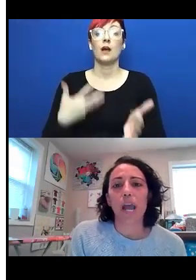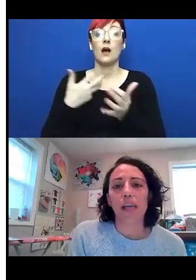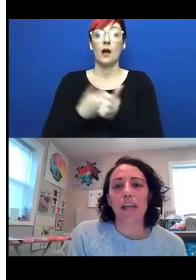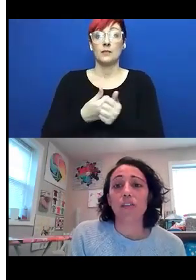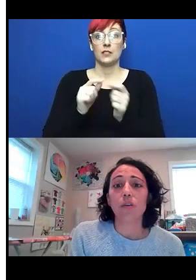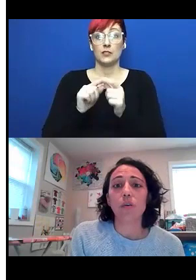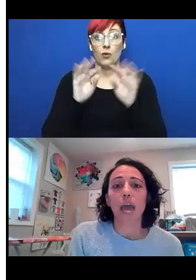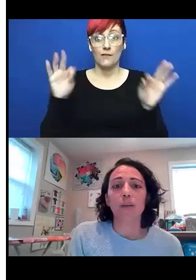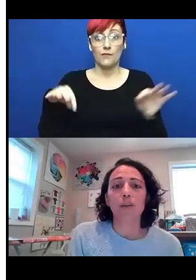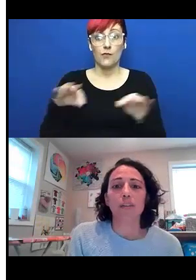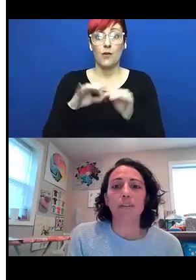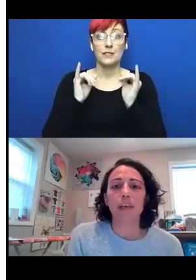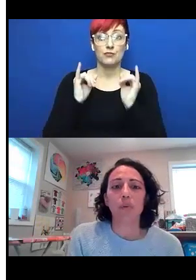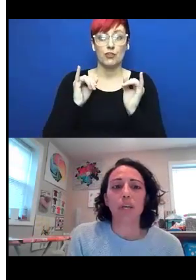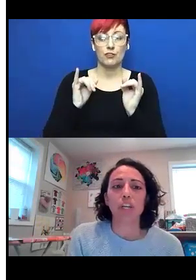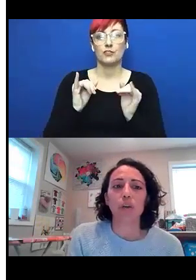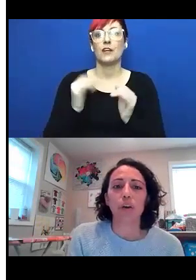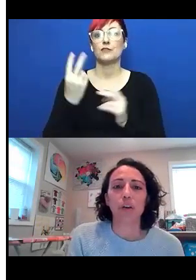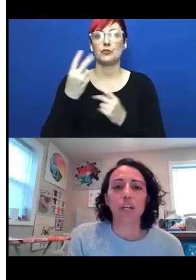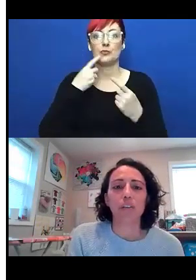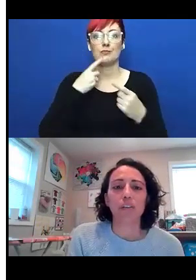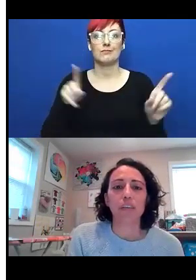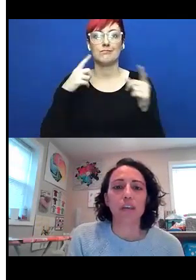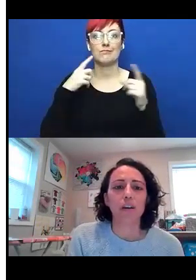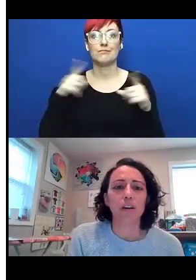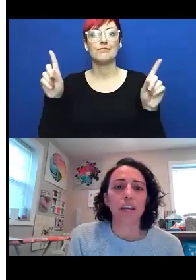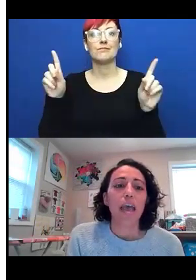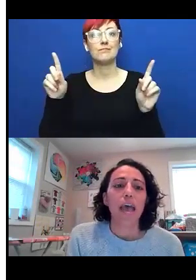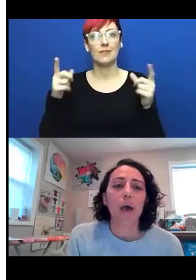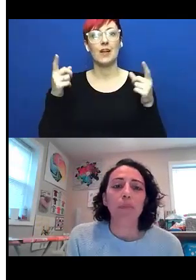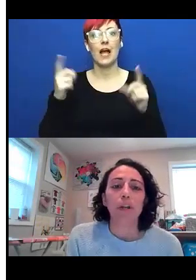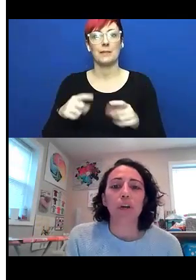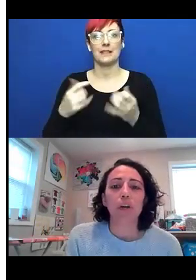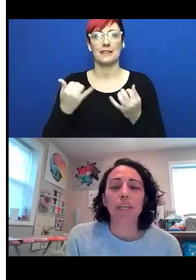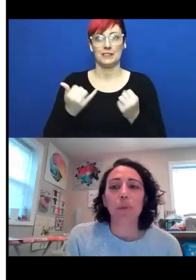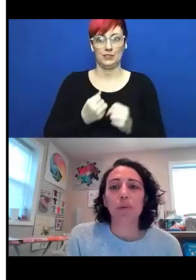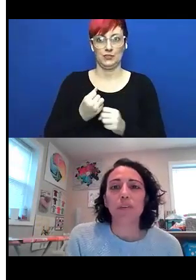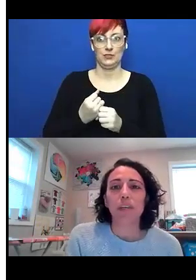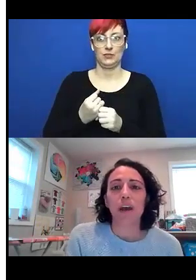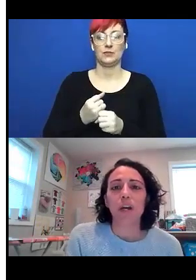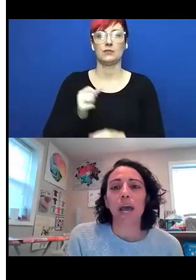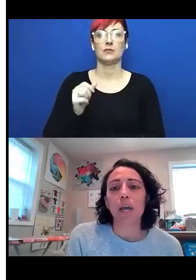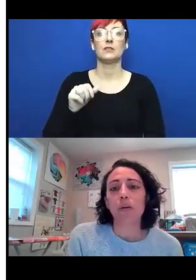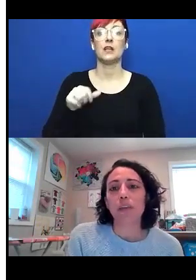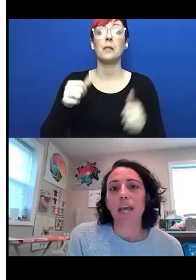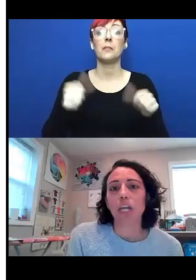were outlined in two guide notices that were issued earlier this year, and they're currently posted on our biosketch